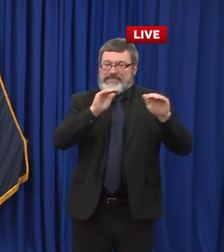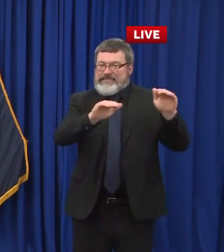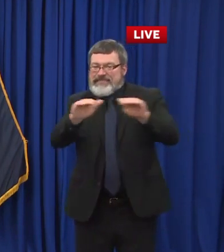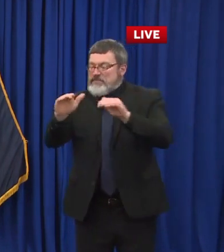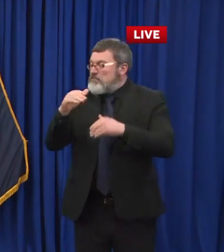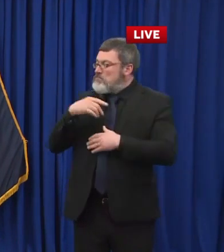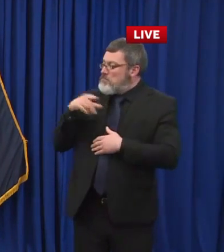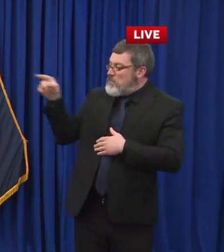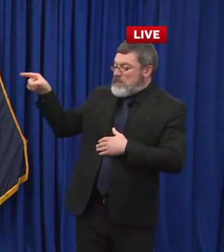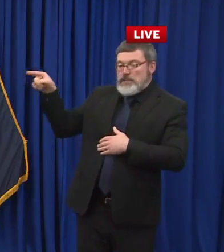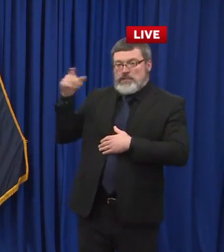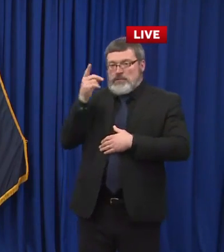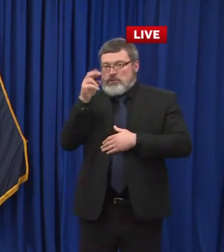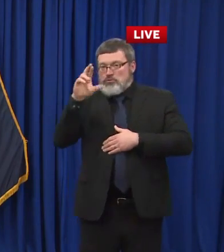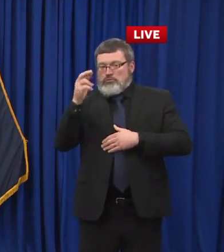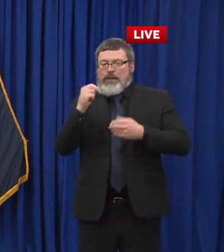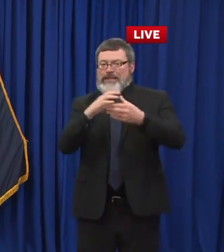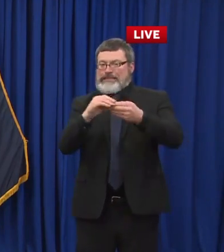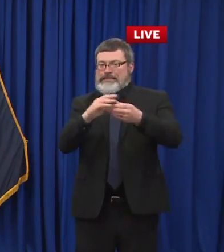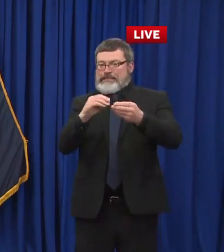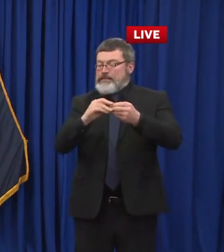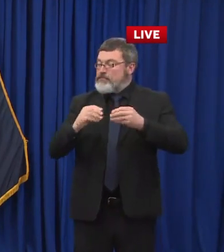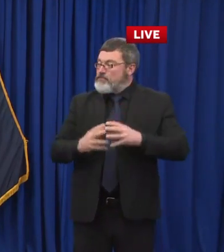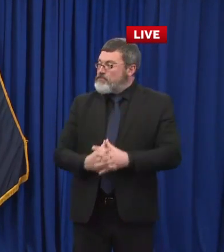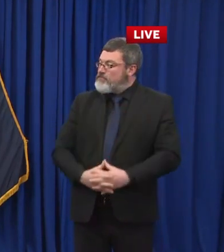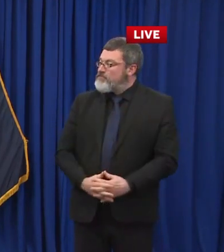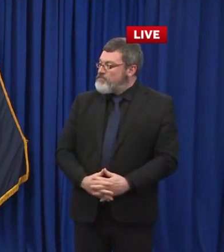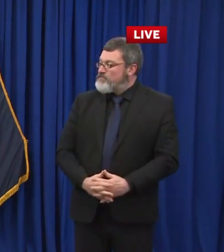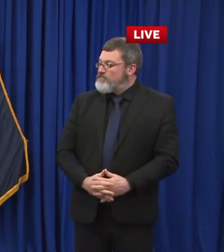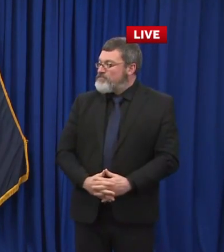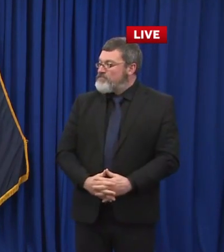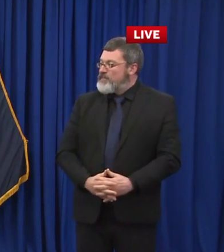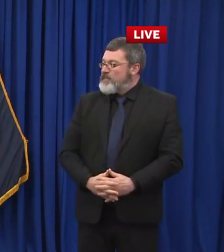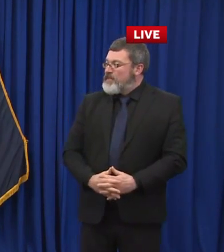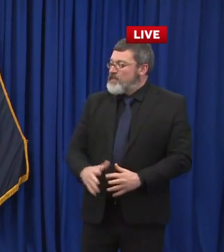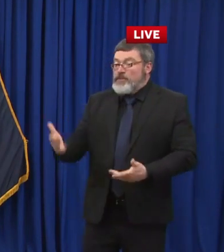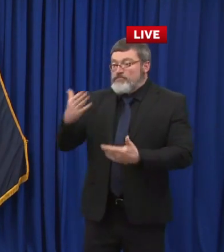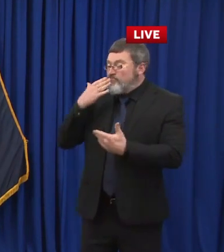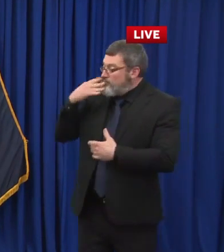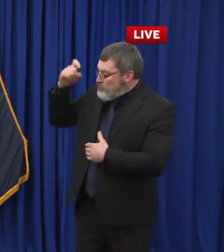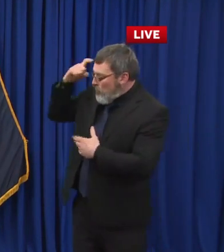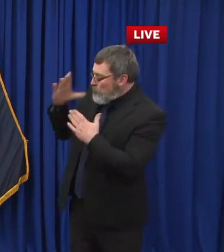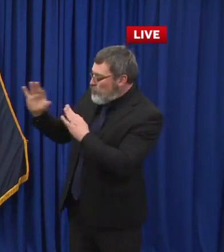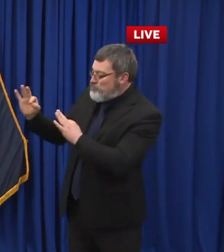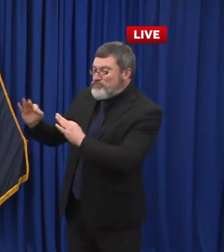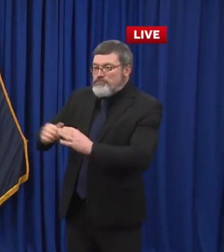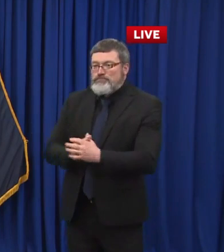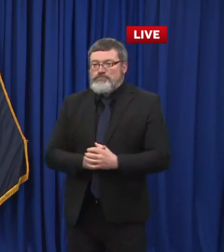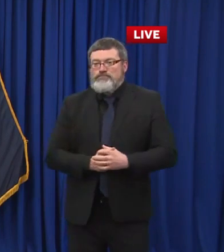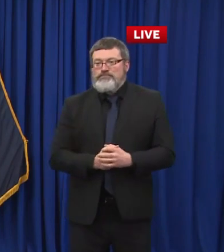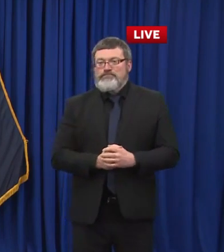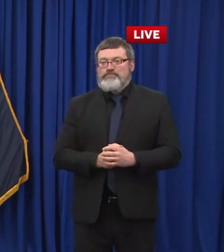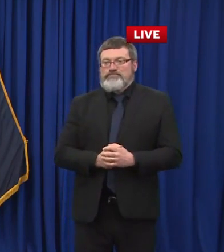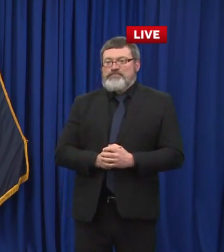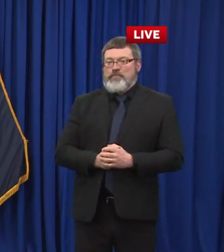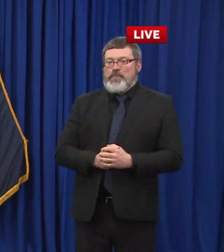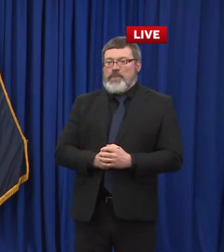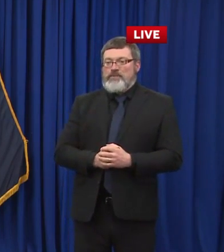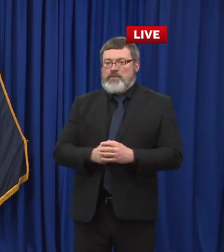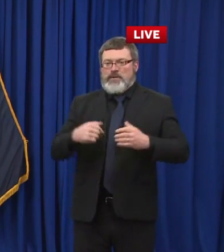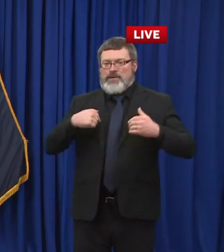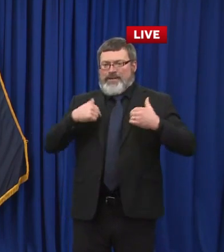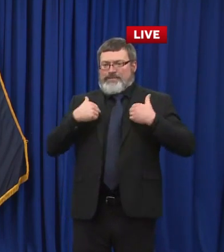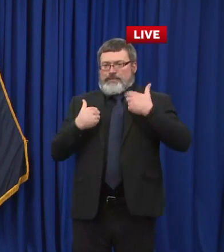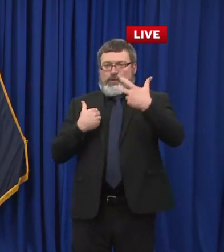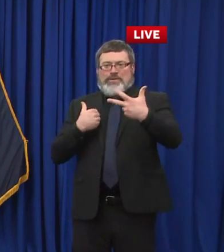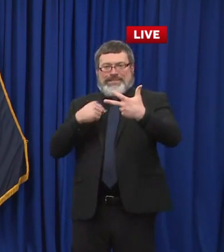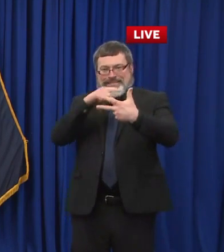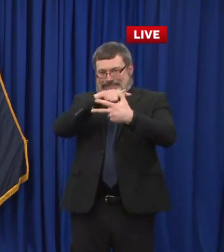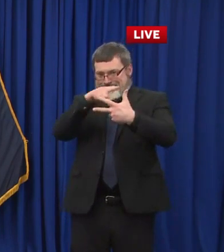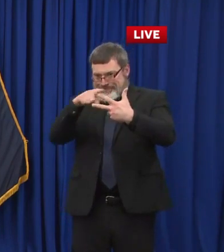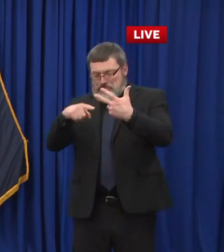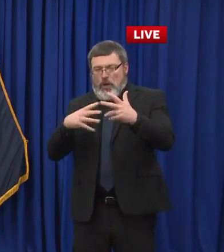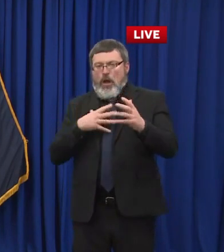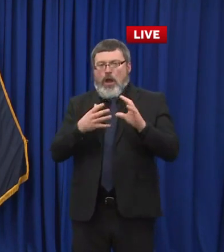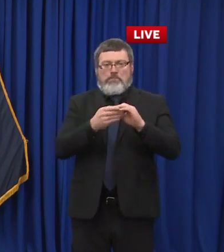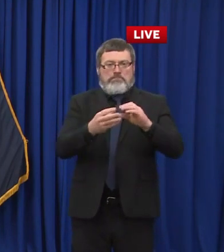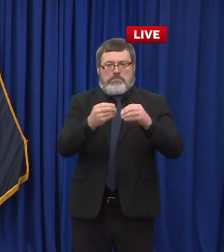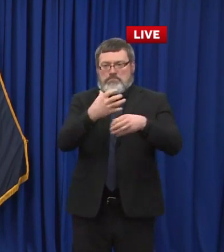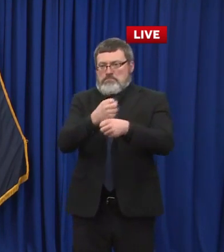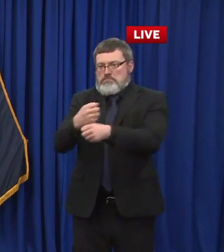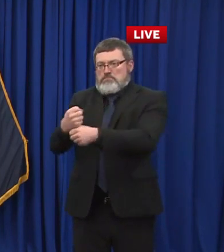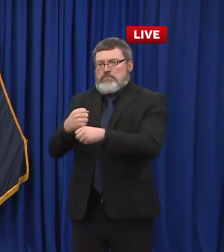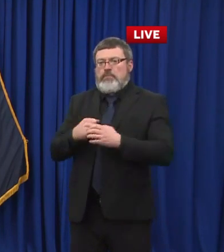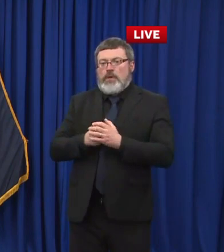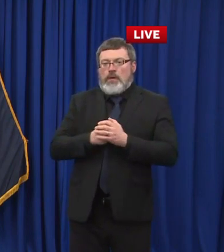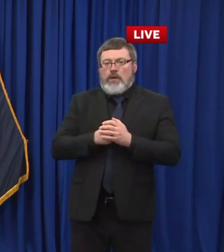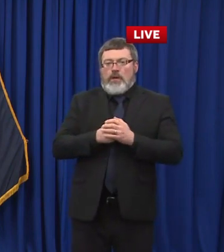BEFORE WE GET INTO IT, LET’S KICK IT OVER TO DR. CHEN FOR AN UPDATE FROM PUBLIC HEALTH.